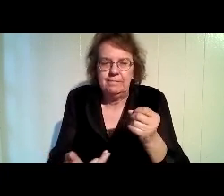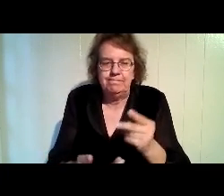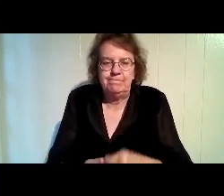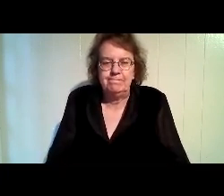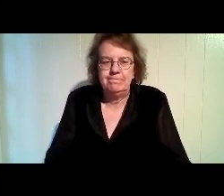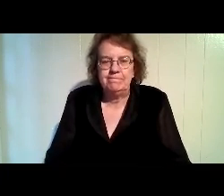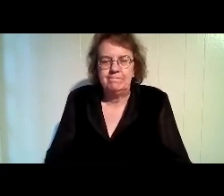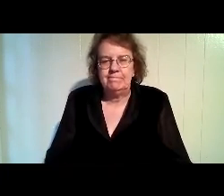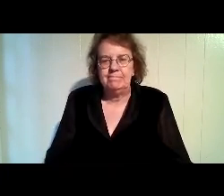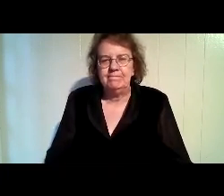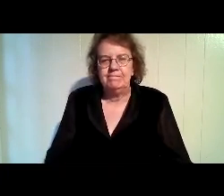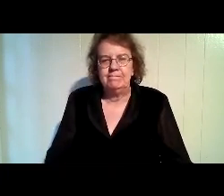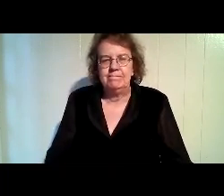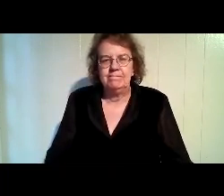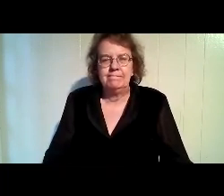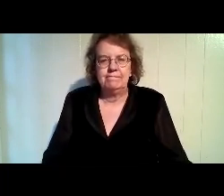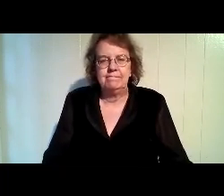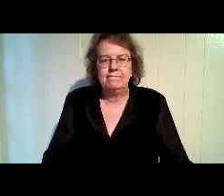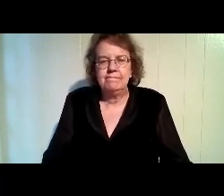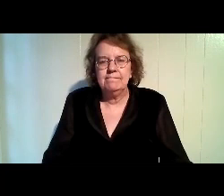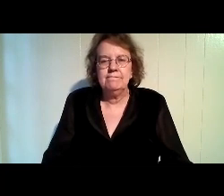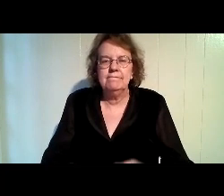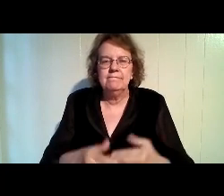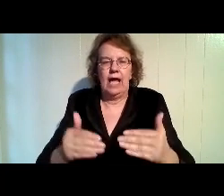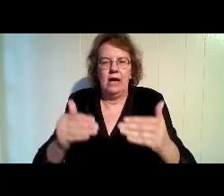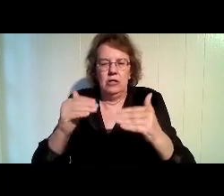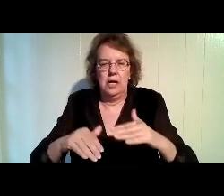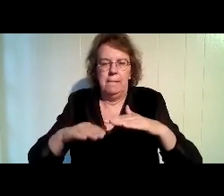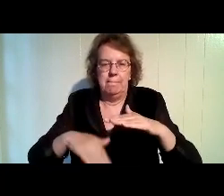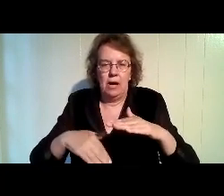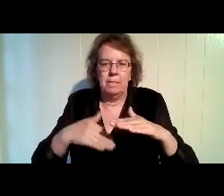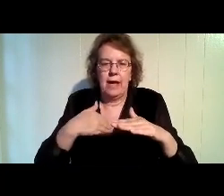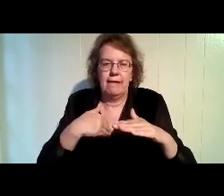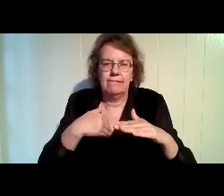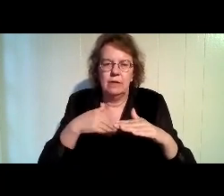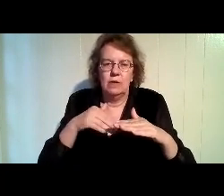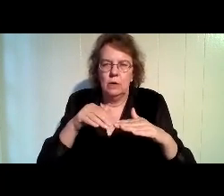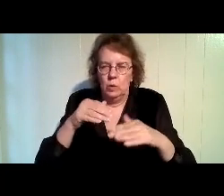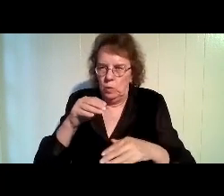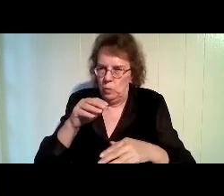Now. We also at the very bottom, have dim window content, so add a text background to improve contrast